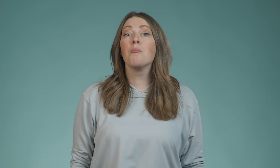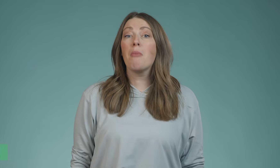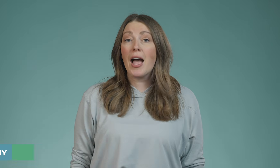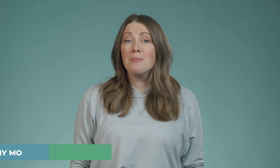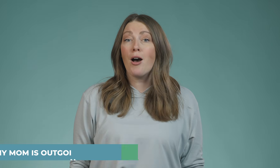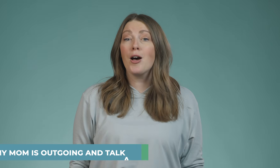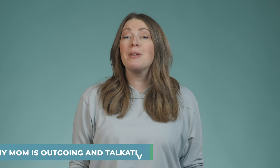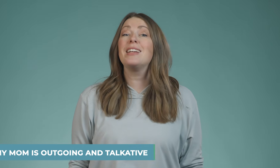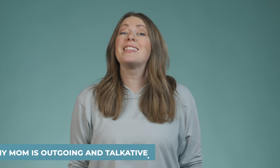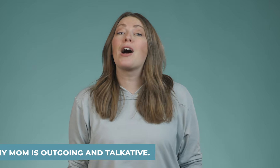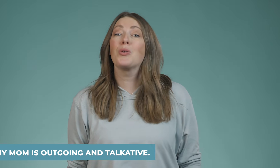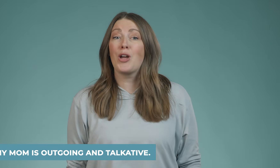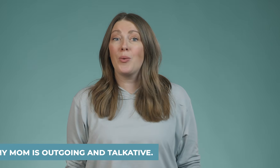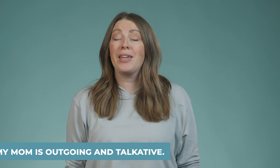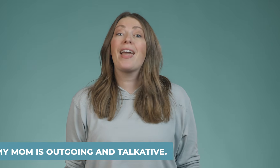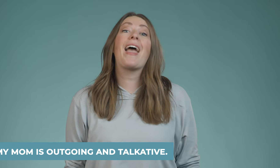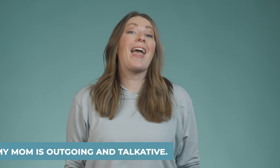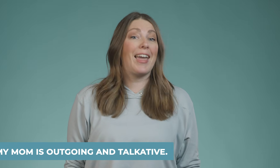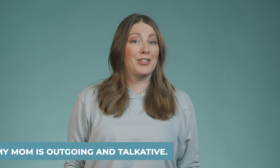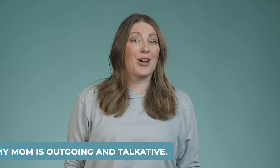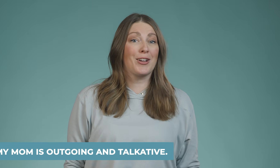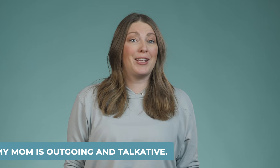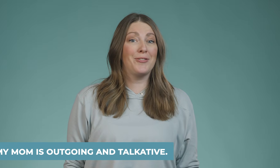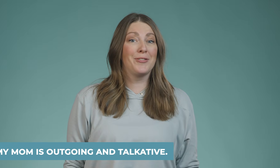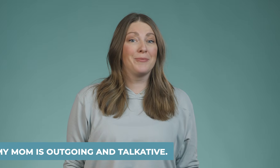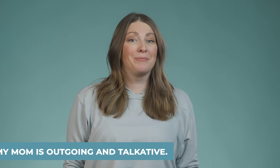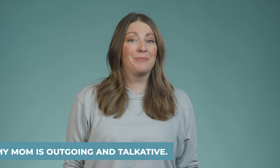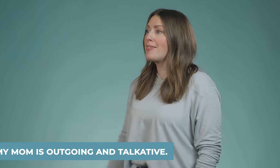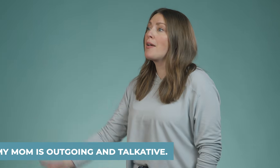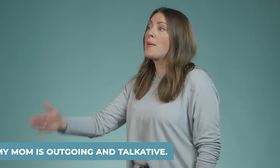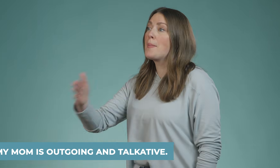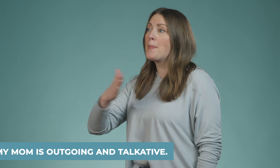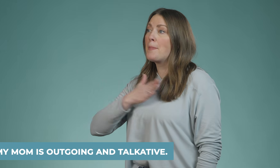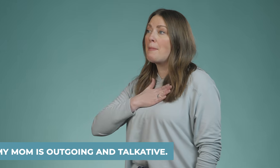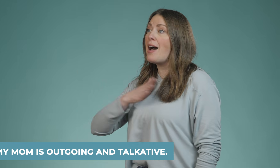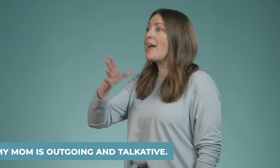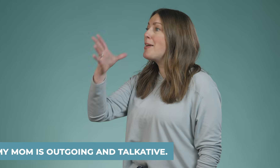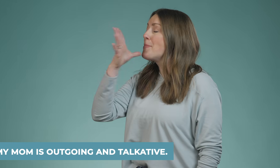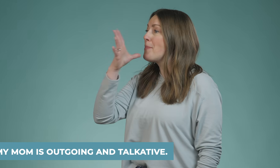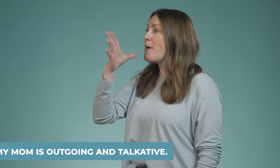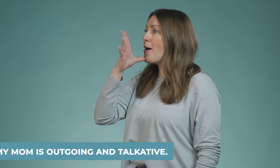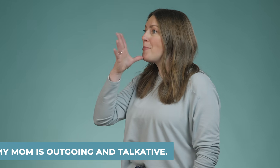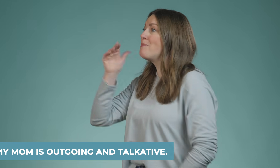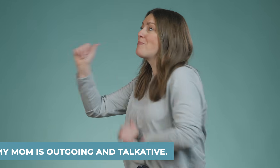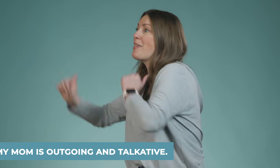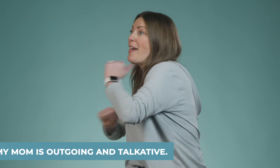My mom is outgoing and talkative. My mom